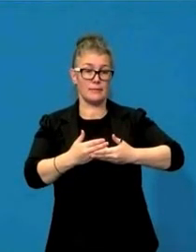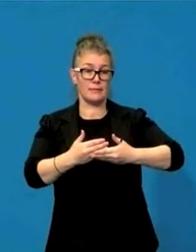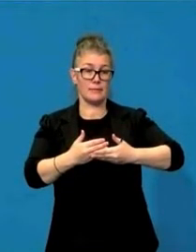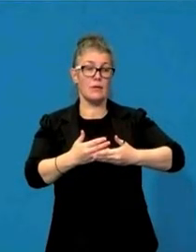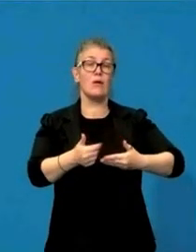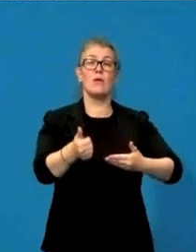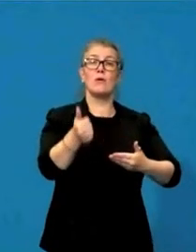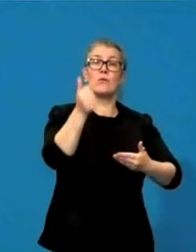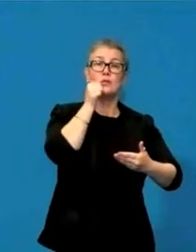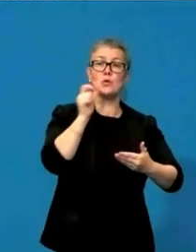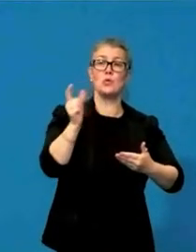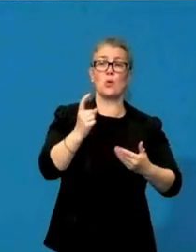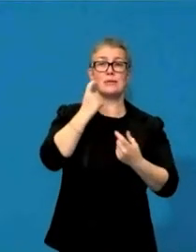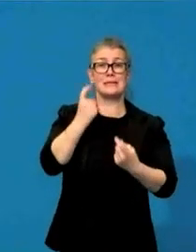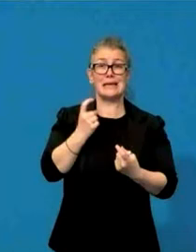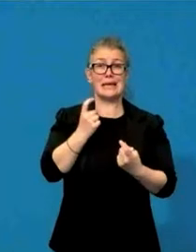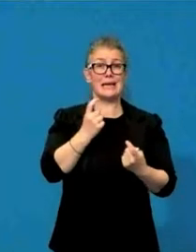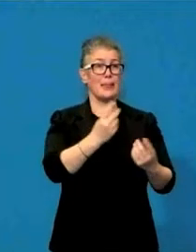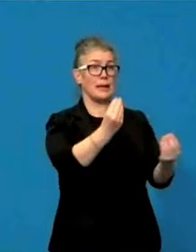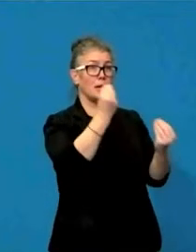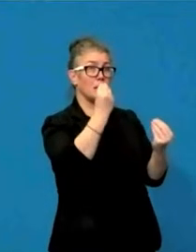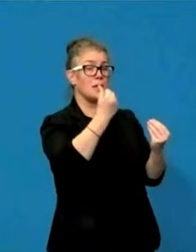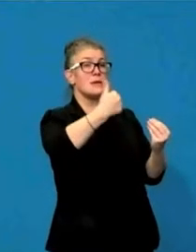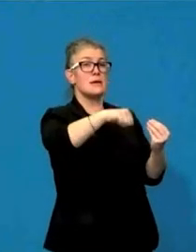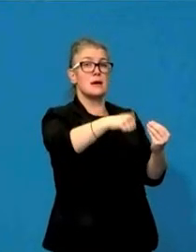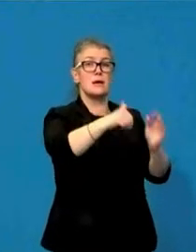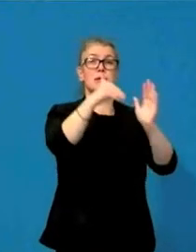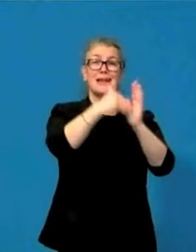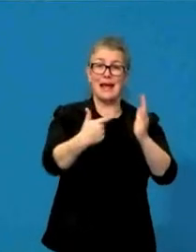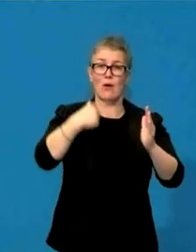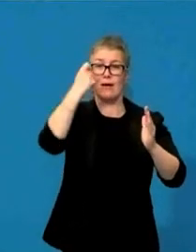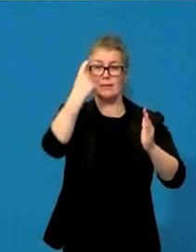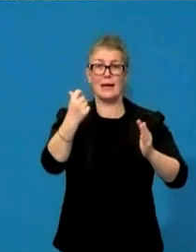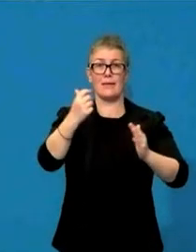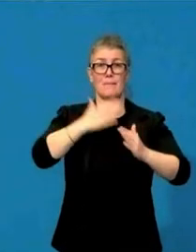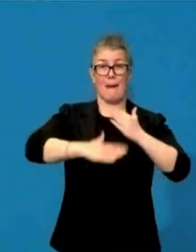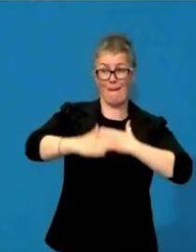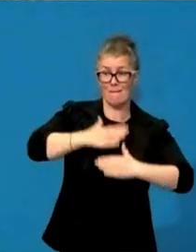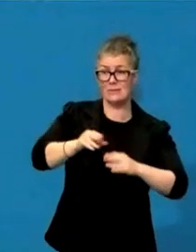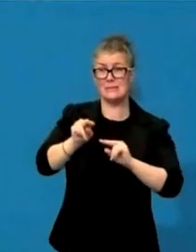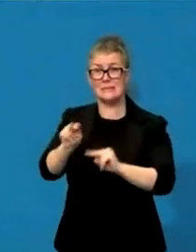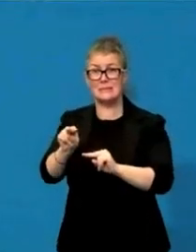And knowing and understanding, you know, about the behaviours of children like Tristan